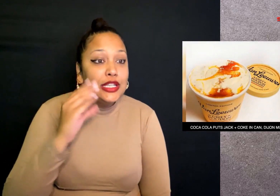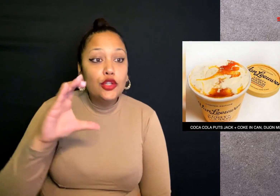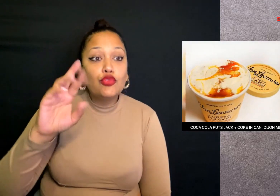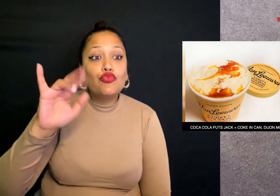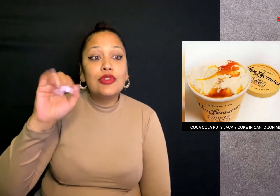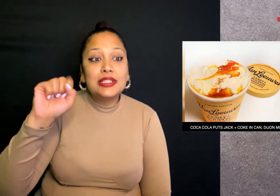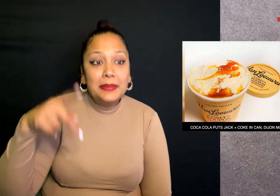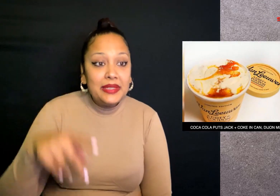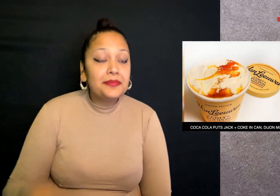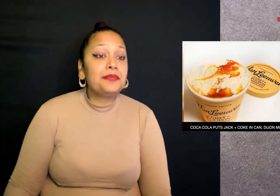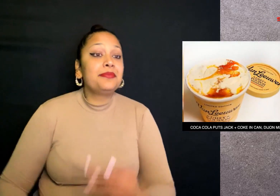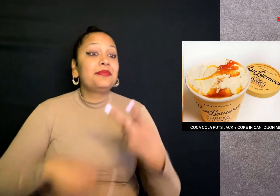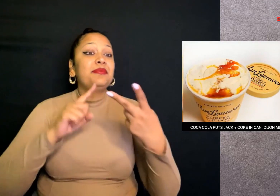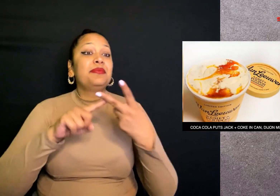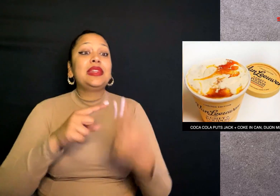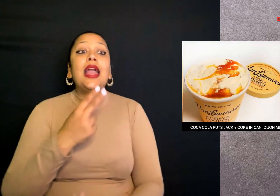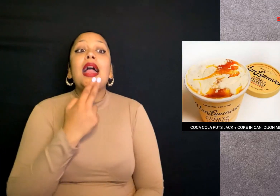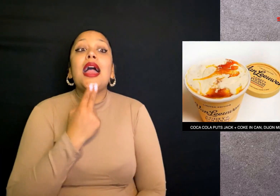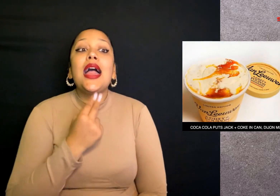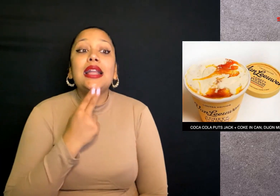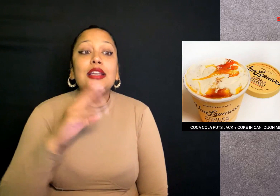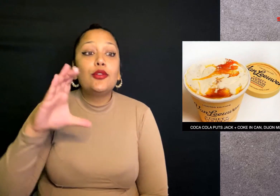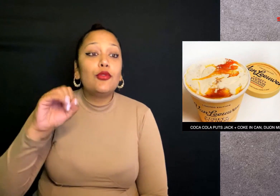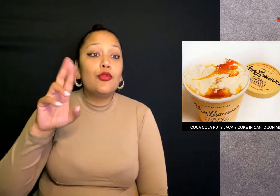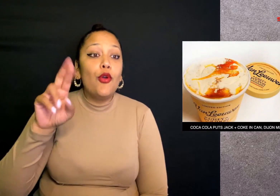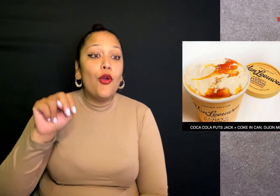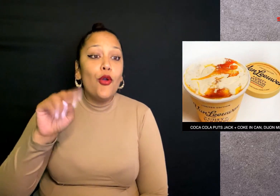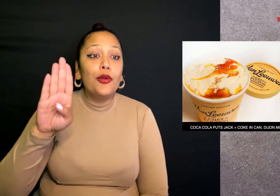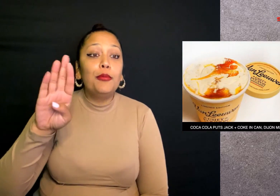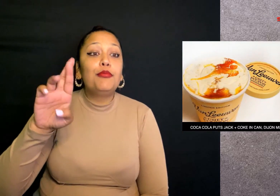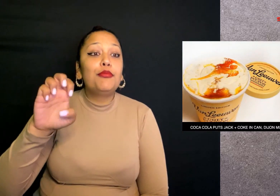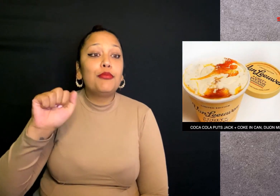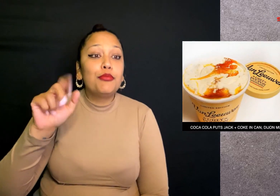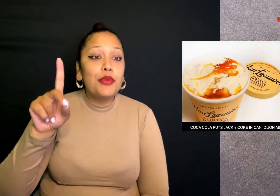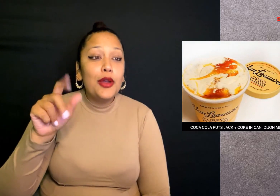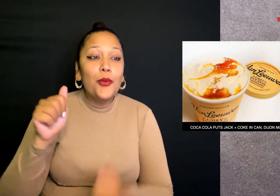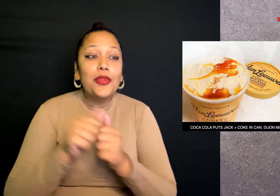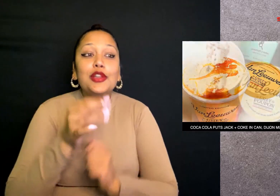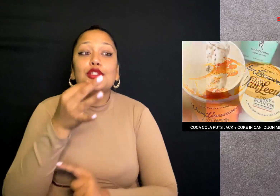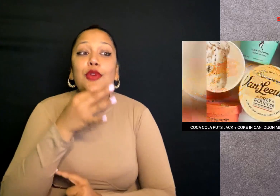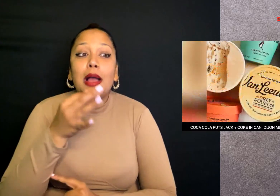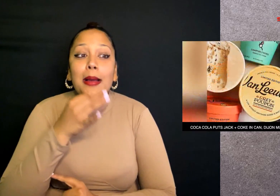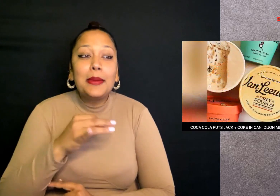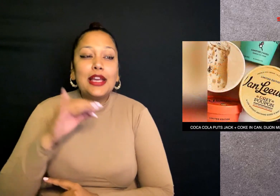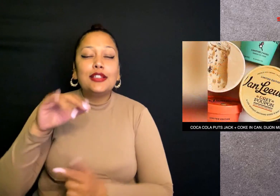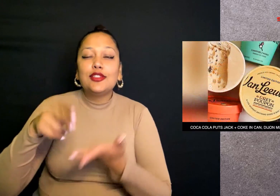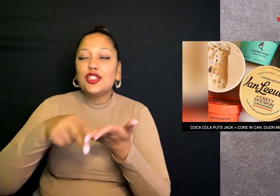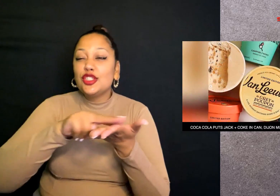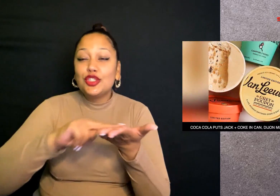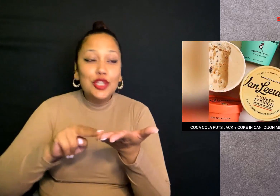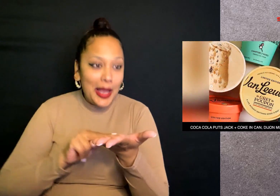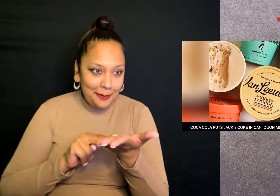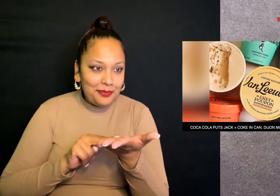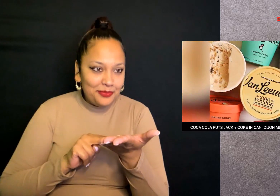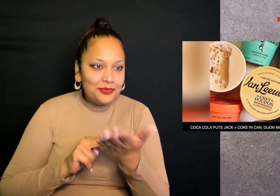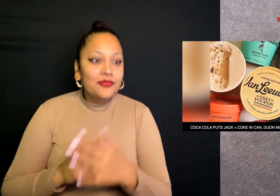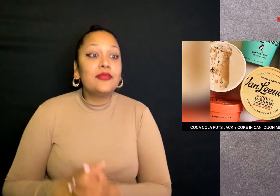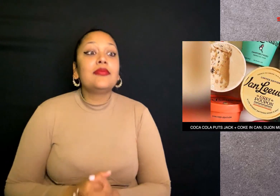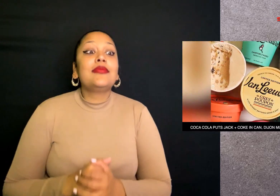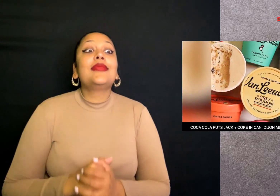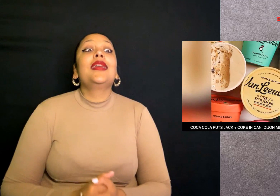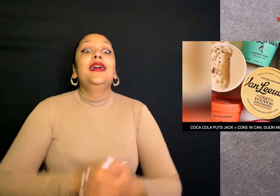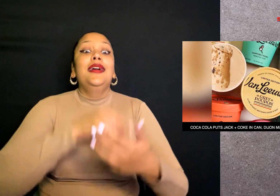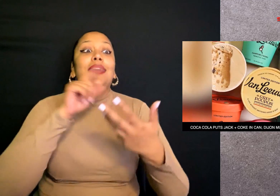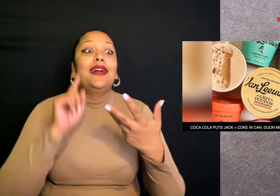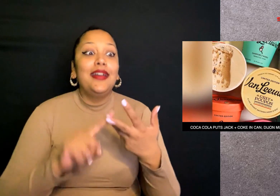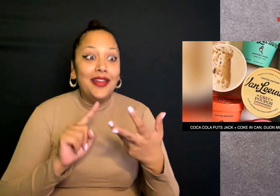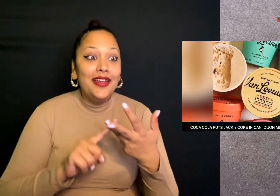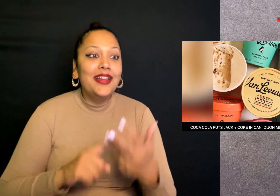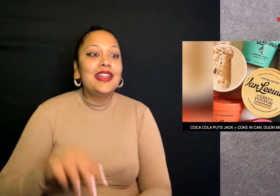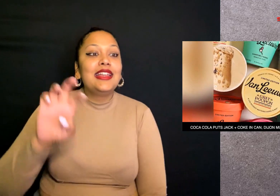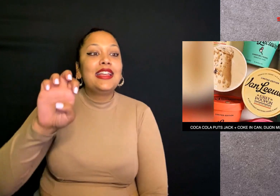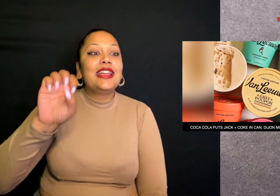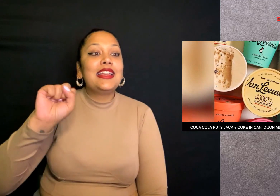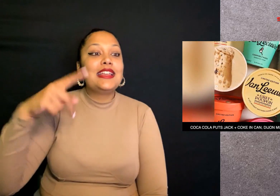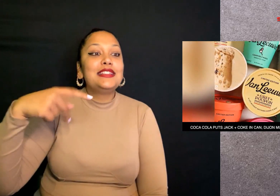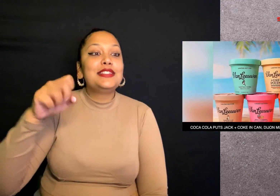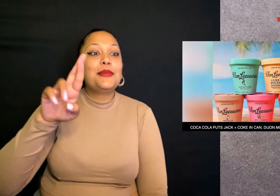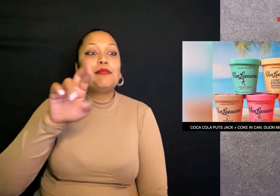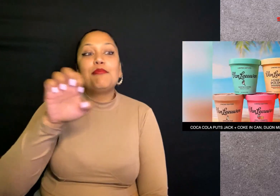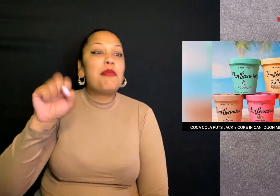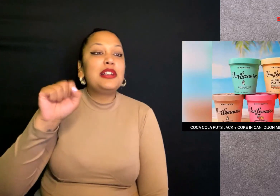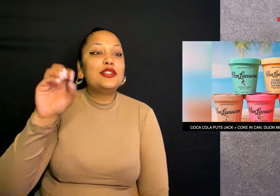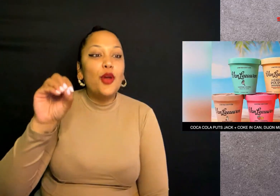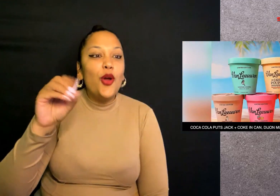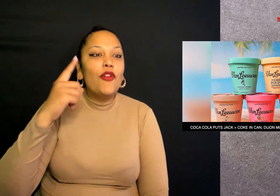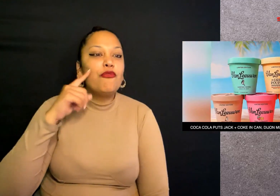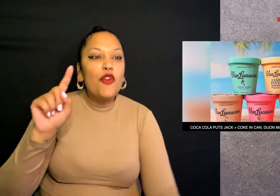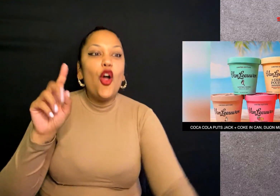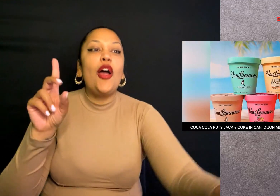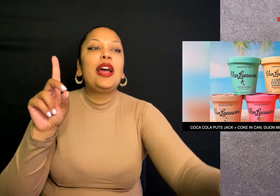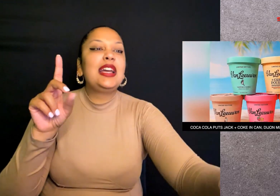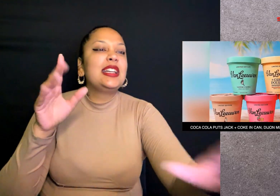the other four are summer peach crisp honey cornbread with strawberry jam espresso fior